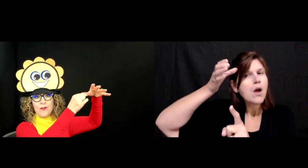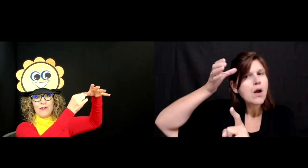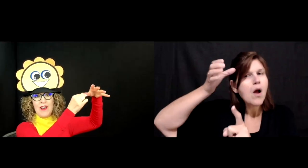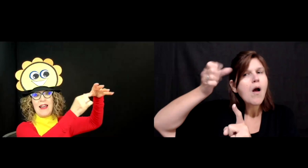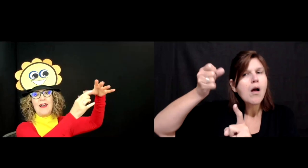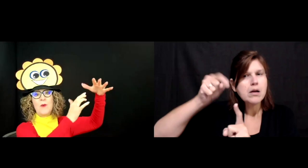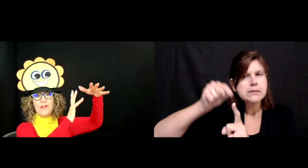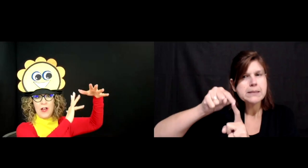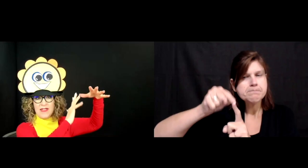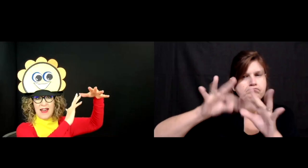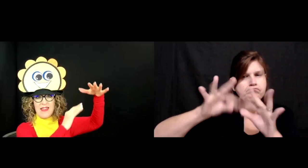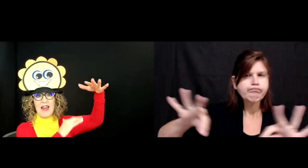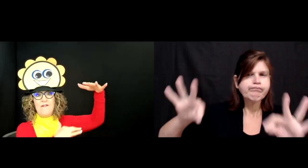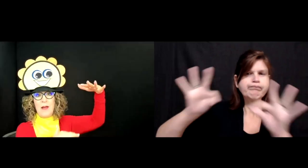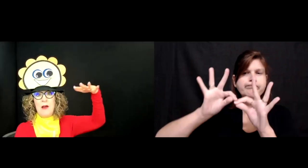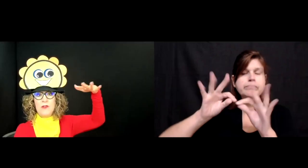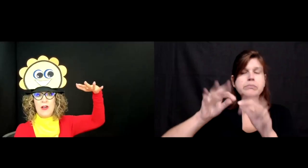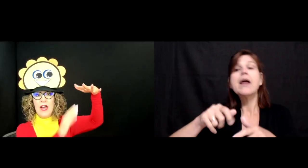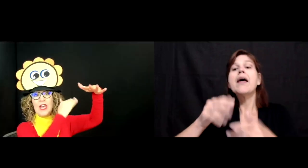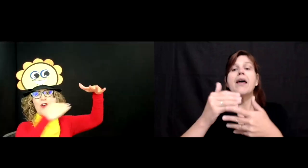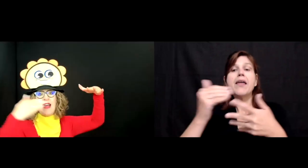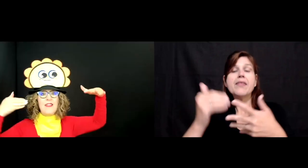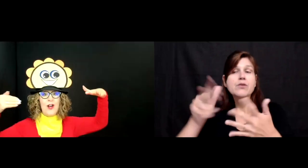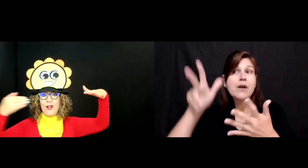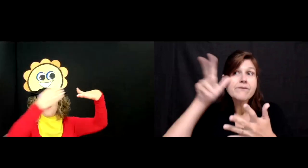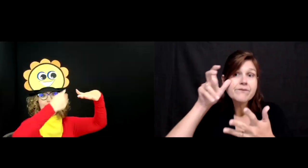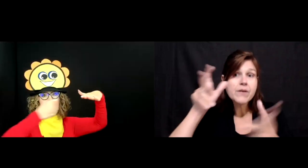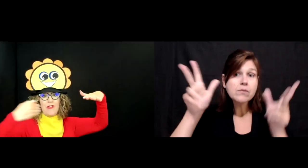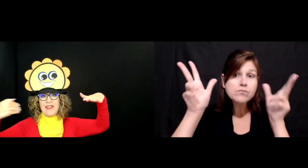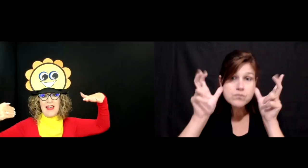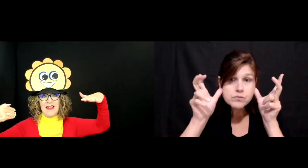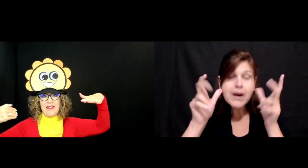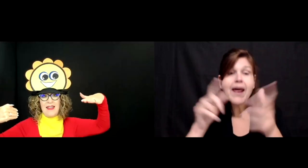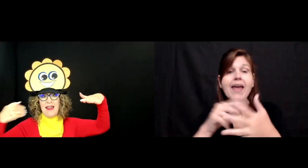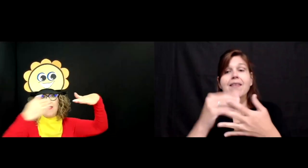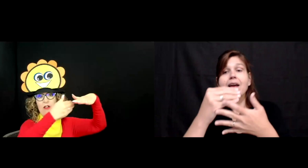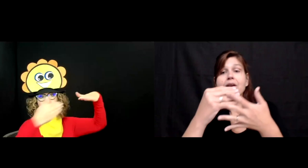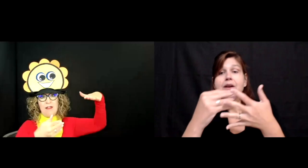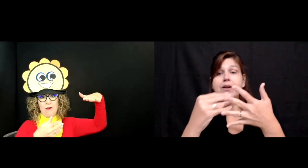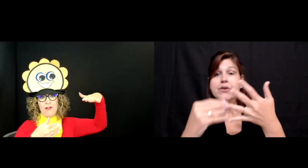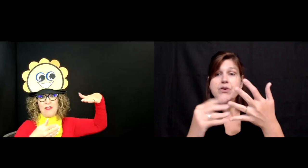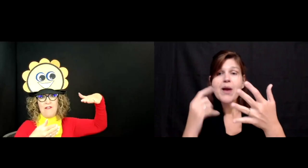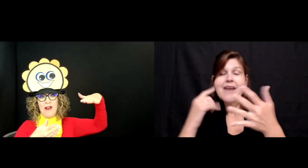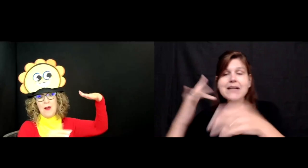auditory and language, tactile and fine motor. You could add on lots more other skills. It is not exhaustive.